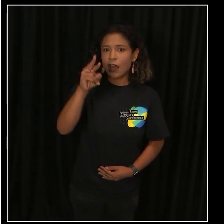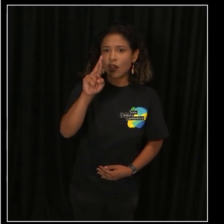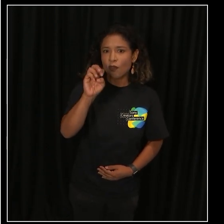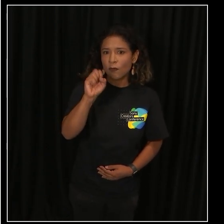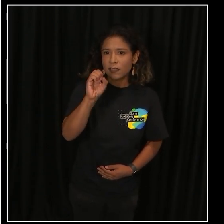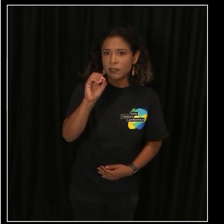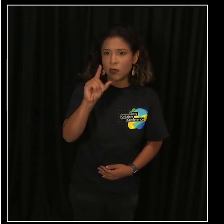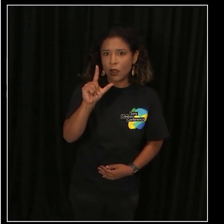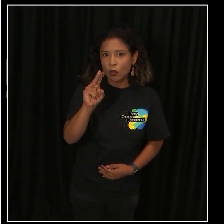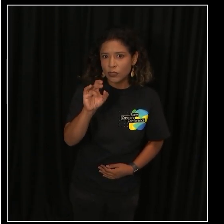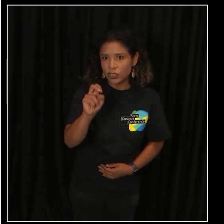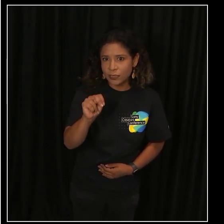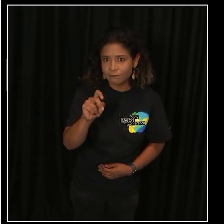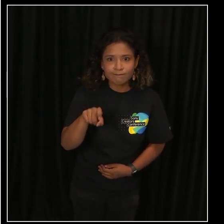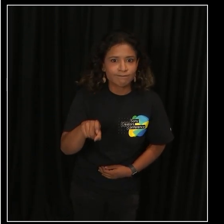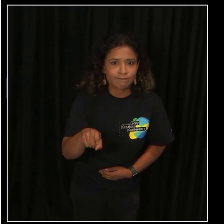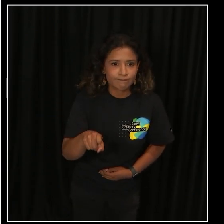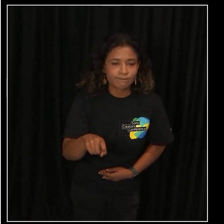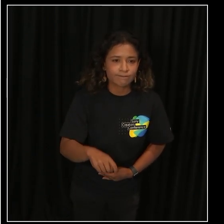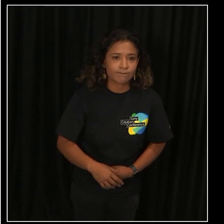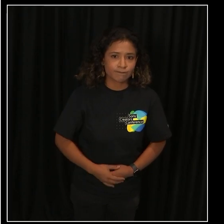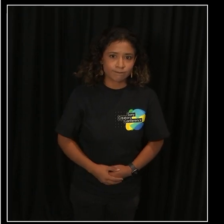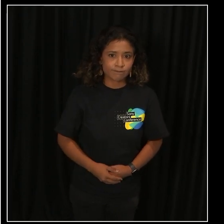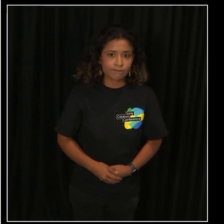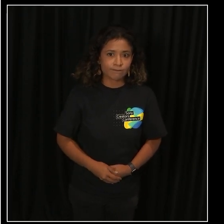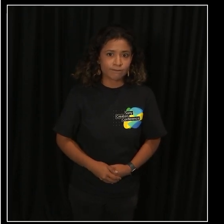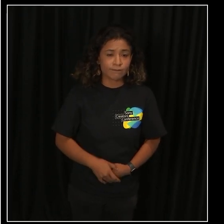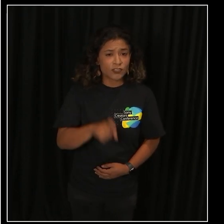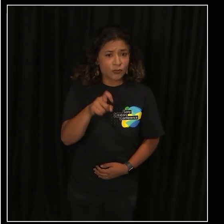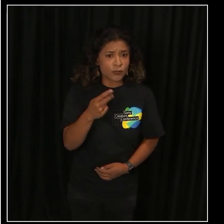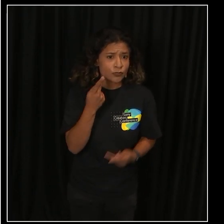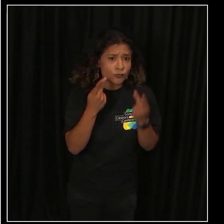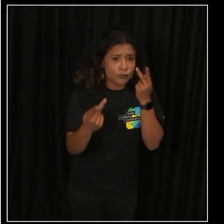Next, response time must be good user actions must be